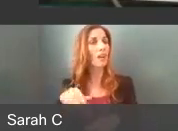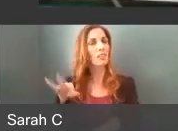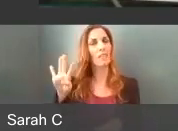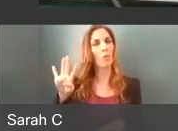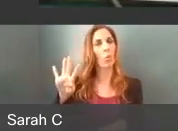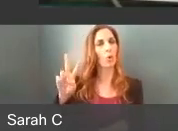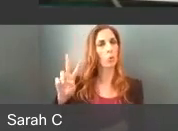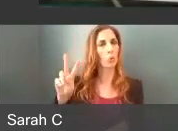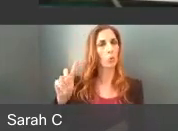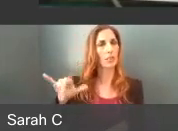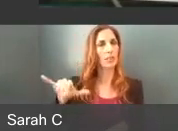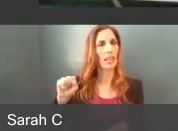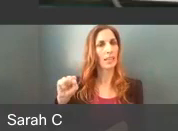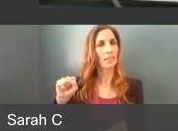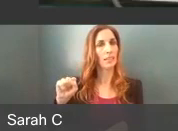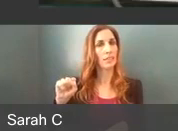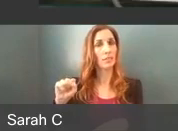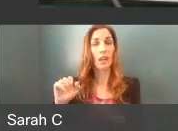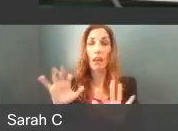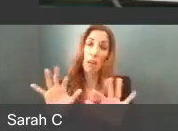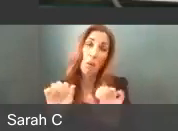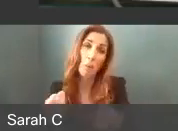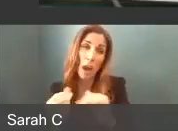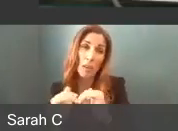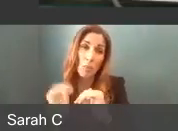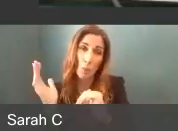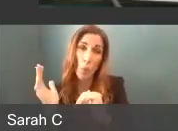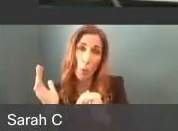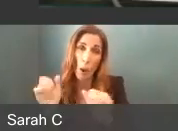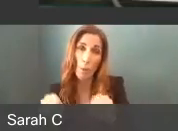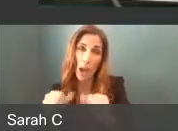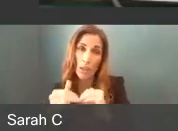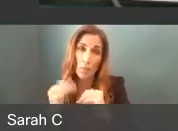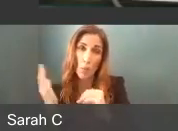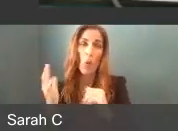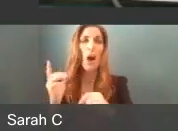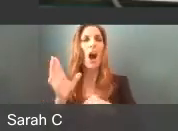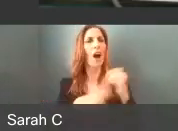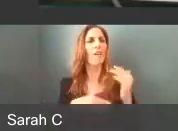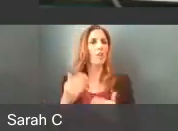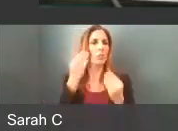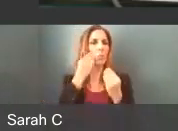and it's possible it's even longer than that, but they're comfortable saying at the CDC that there